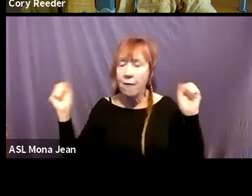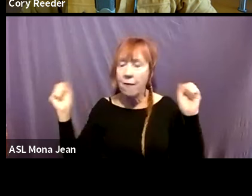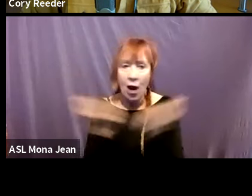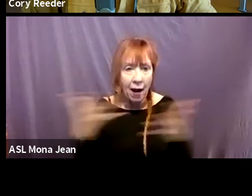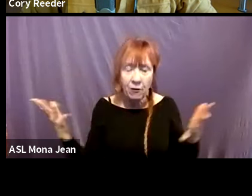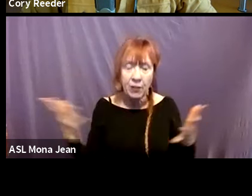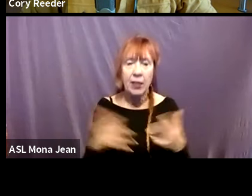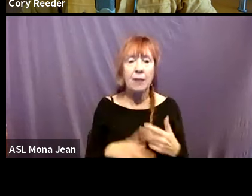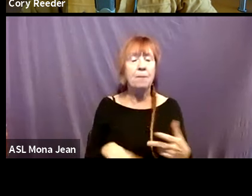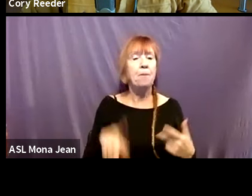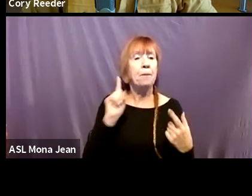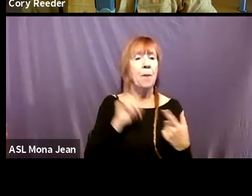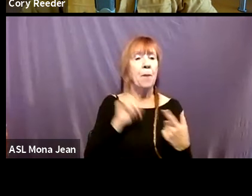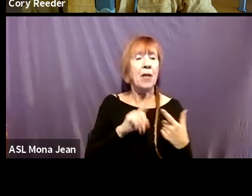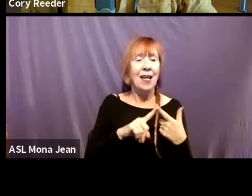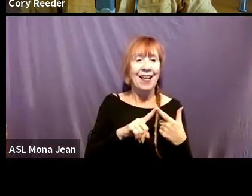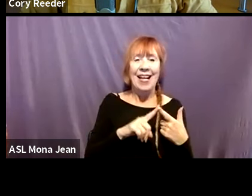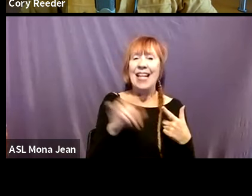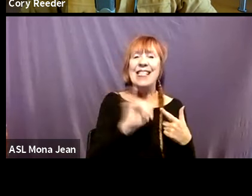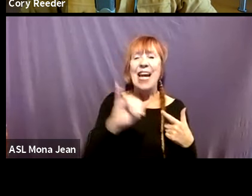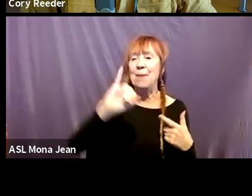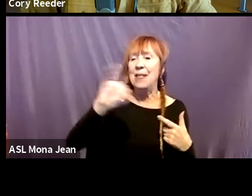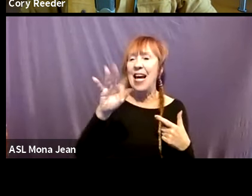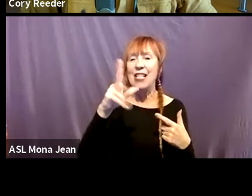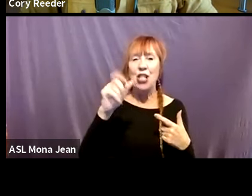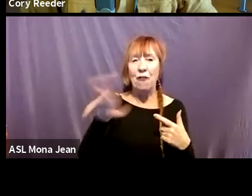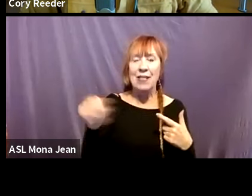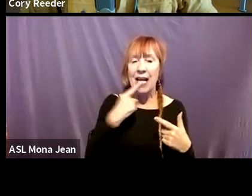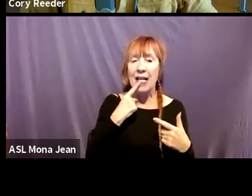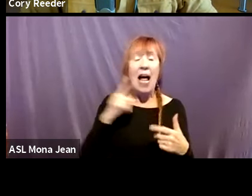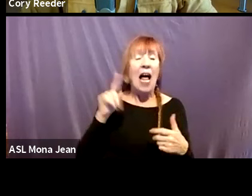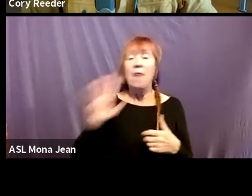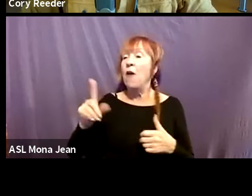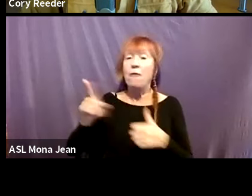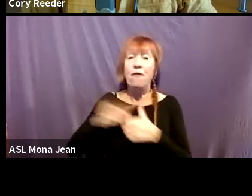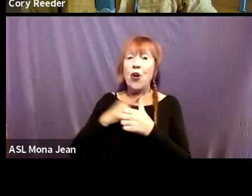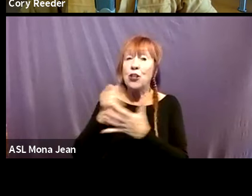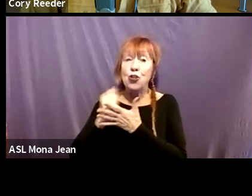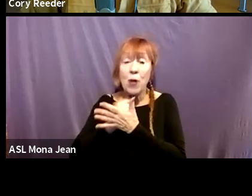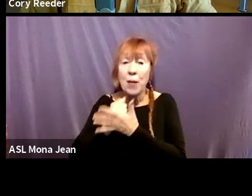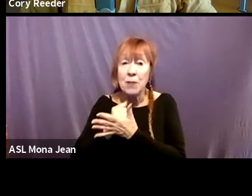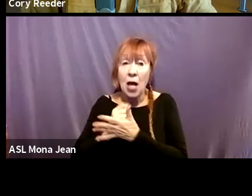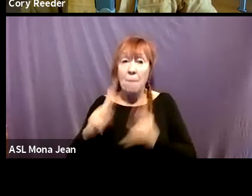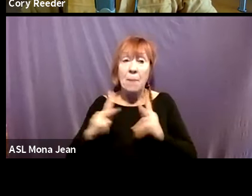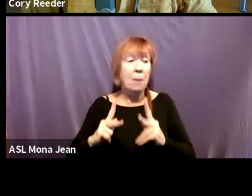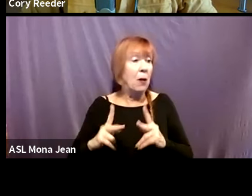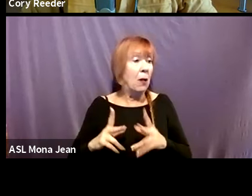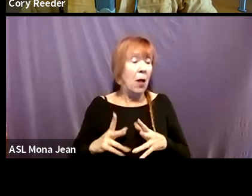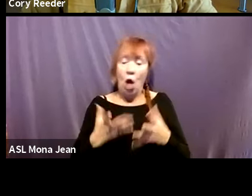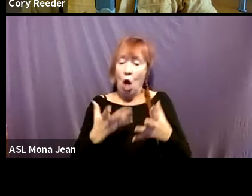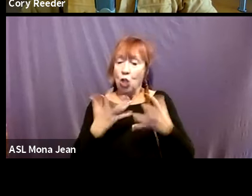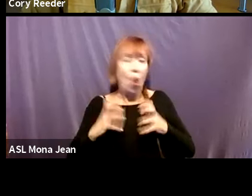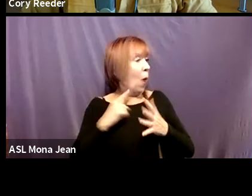people think their first draft is great. They don't want criticism, and criticism isn't to make you work harder, it's to make your script better.